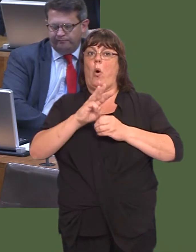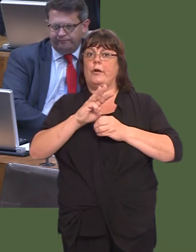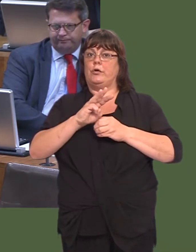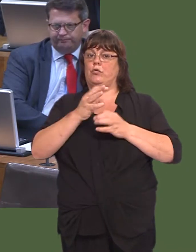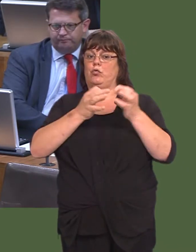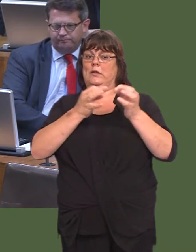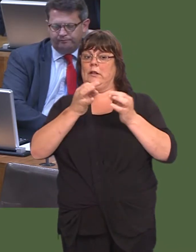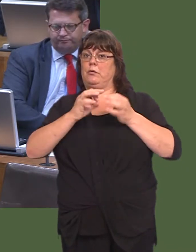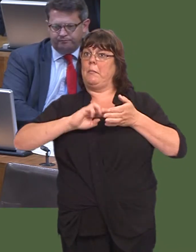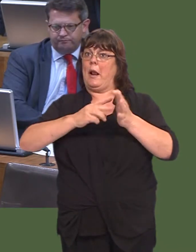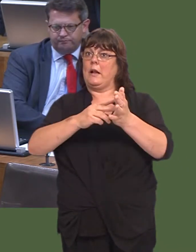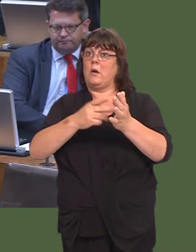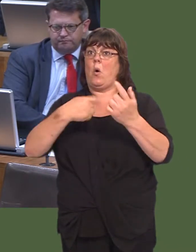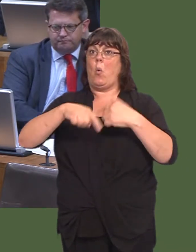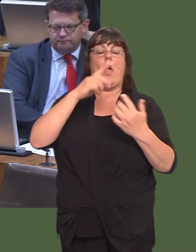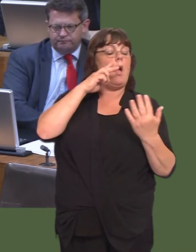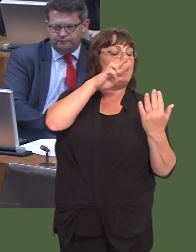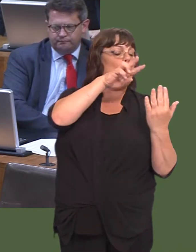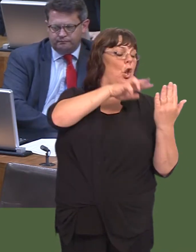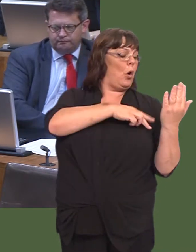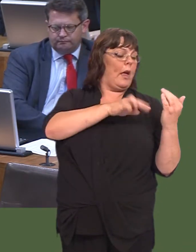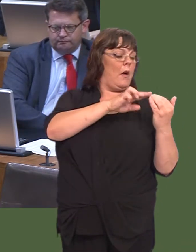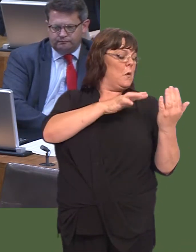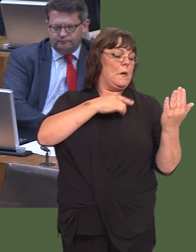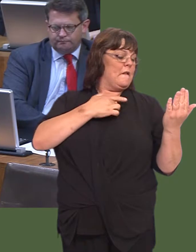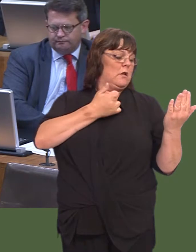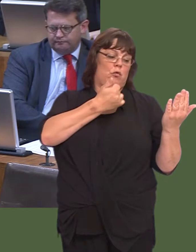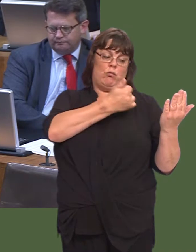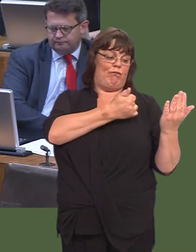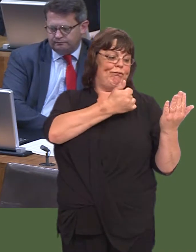We look at those plans and, if we judge them to be inadequate, then we do not approve those plans.